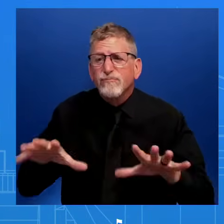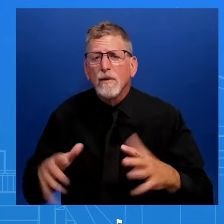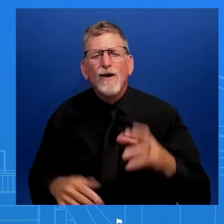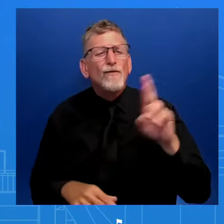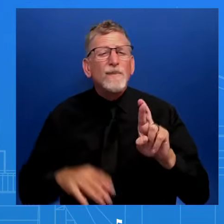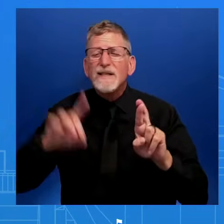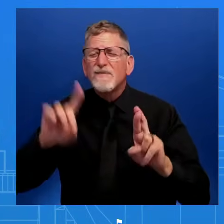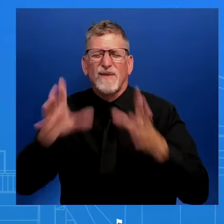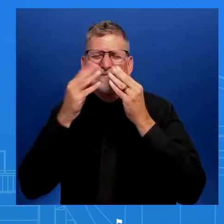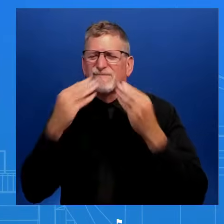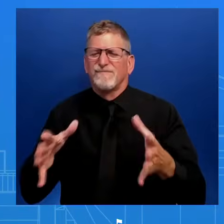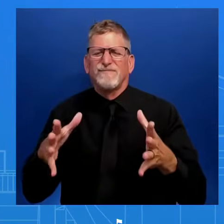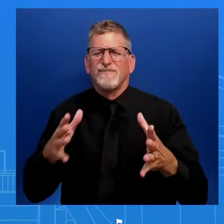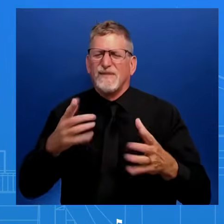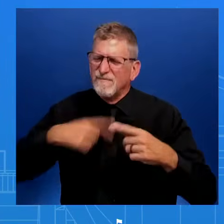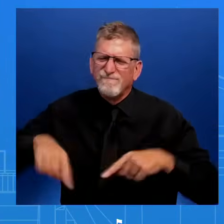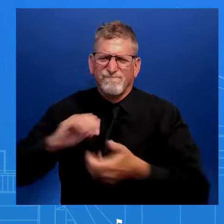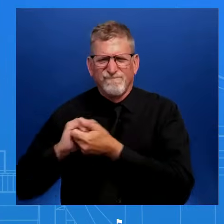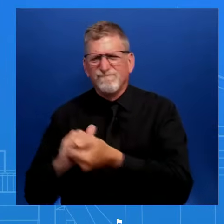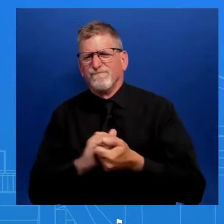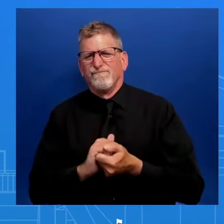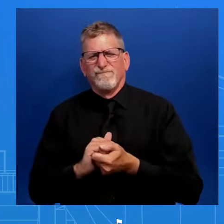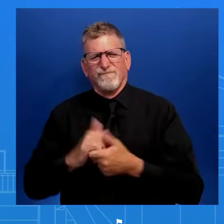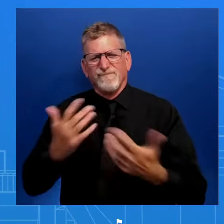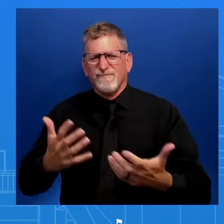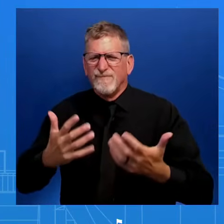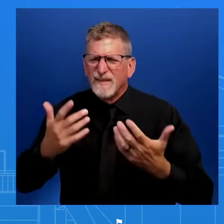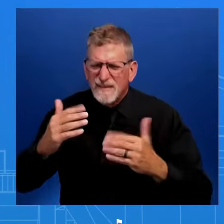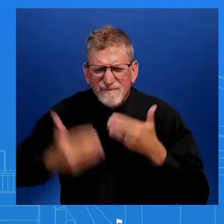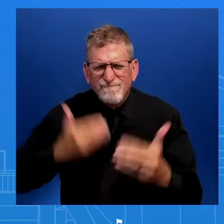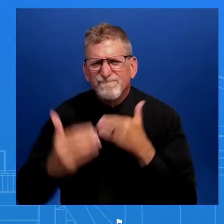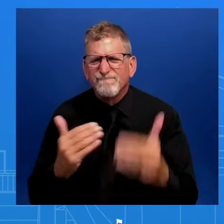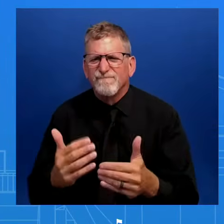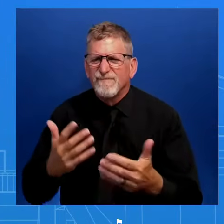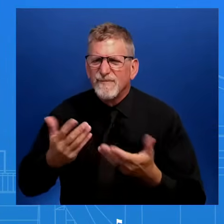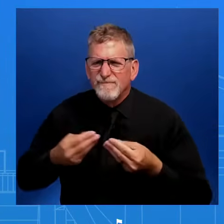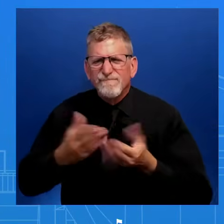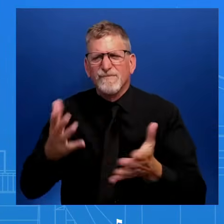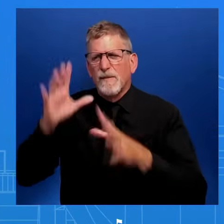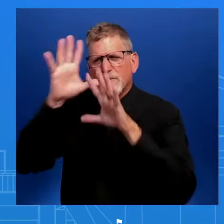into Mr. Putin's head. I'm just not. I've just laid out what our thoughts are on this